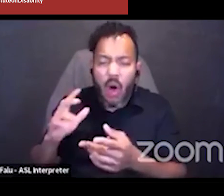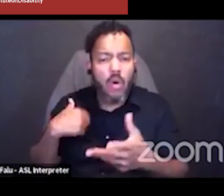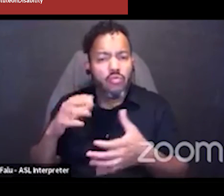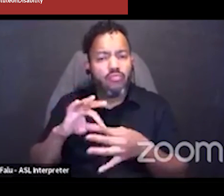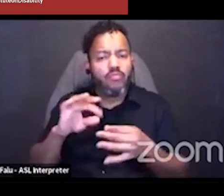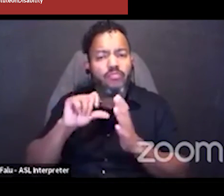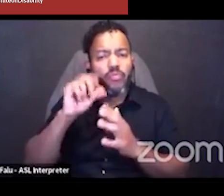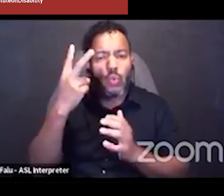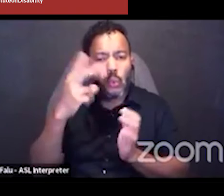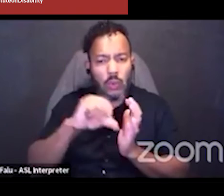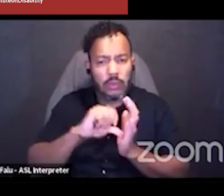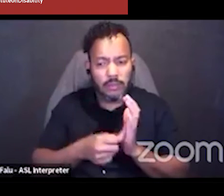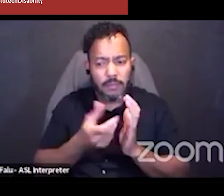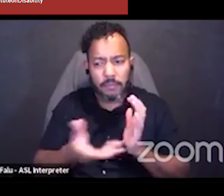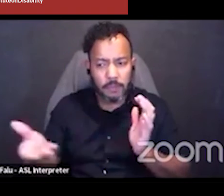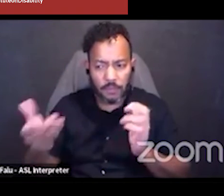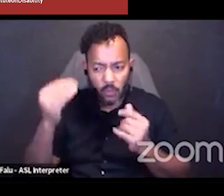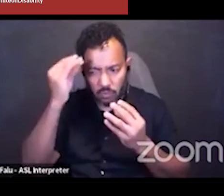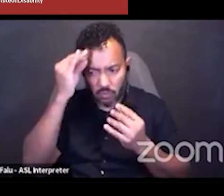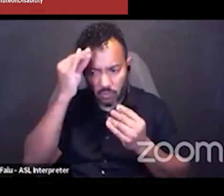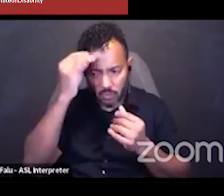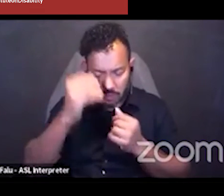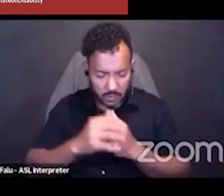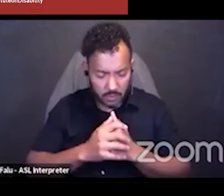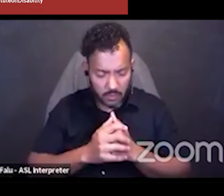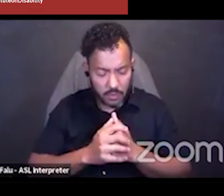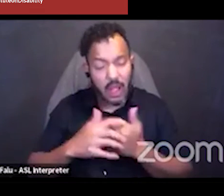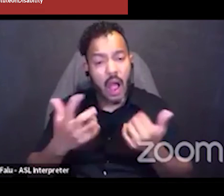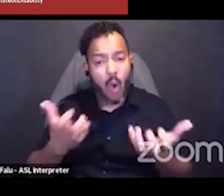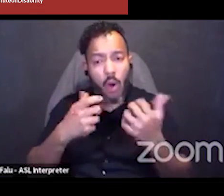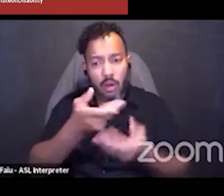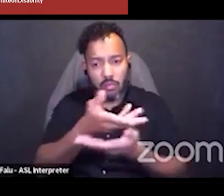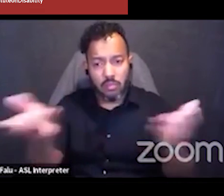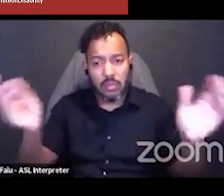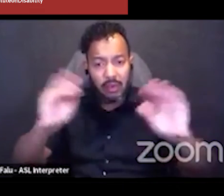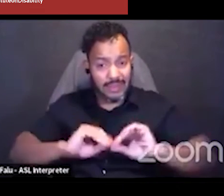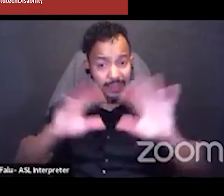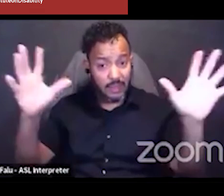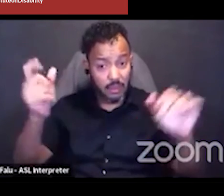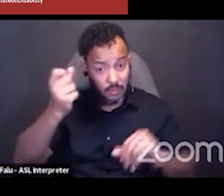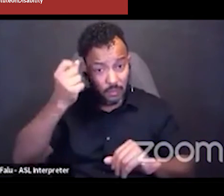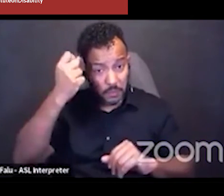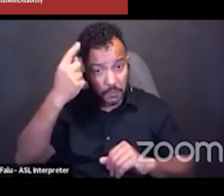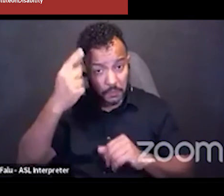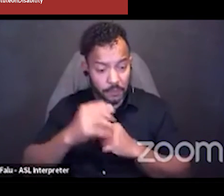And one of those, I want to be really clear that when we're talking about people with